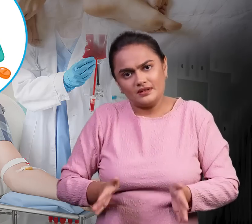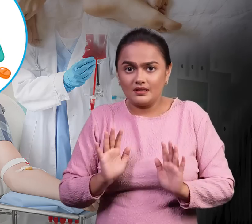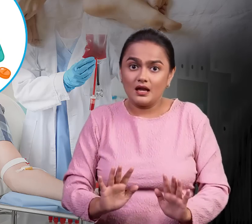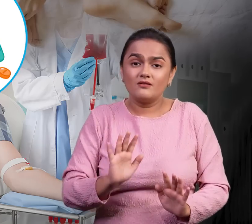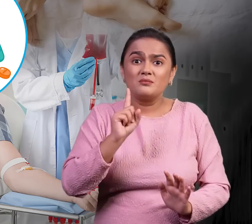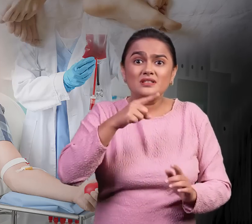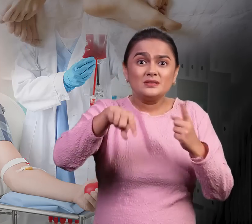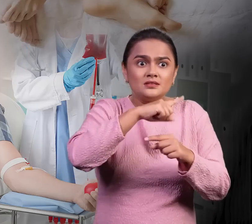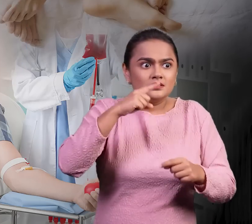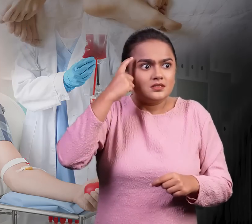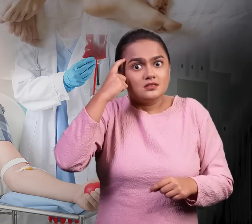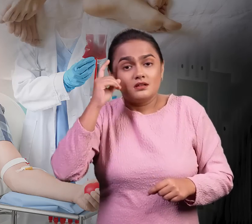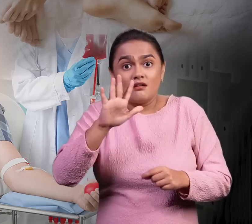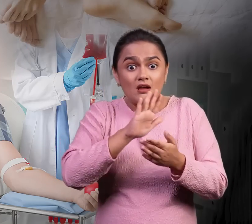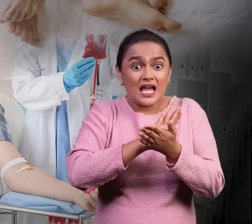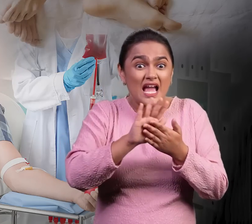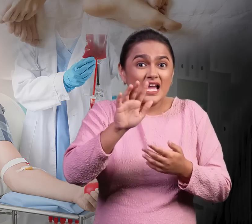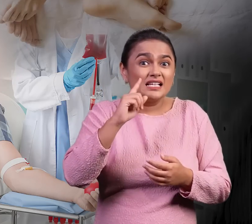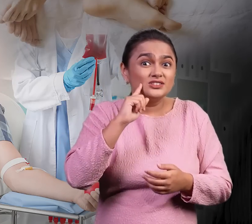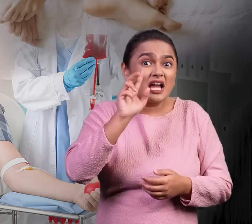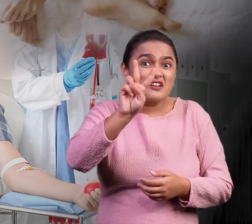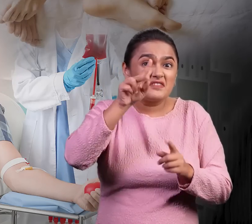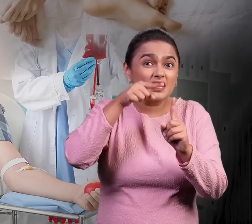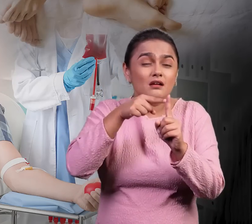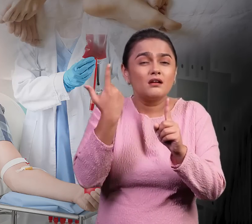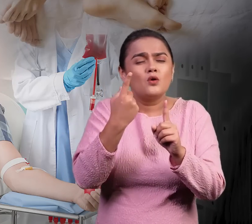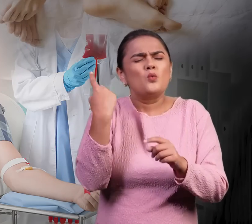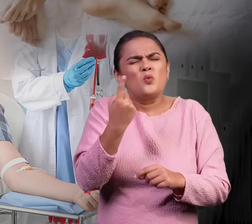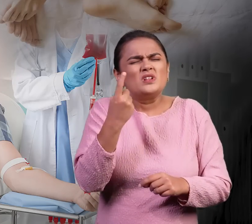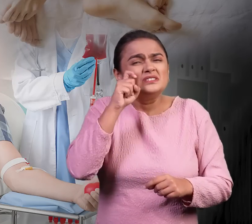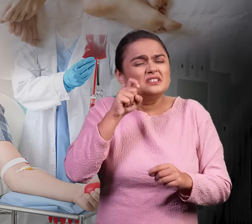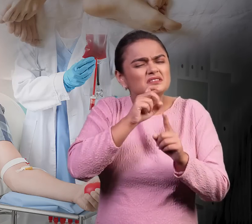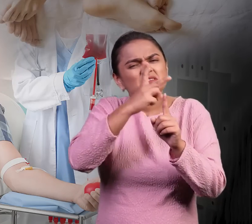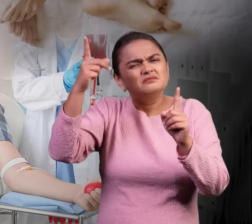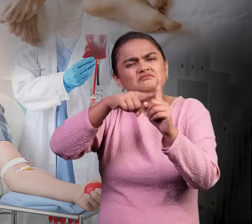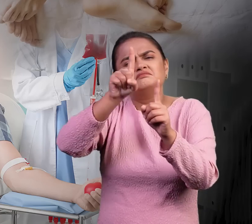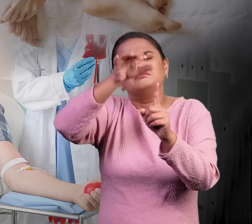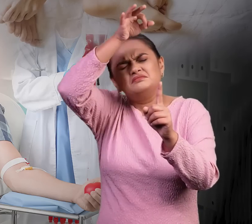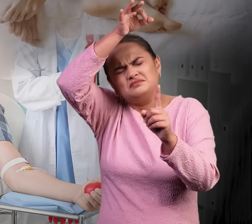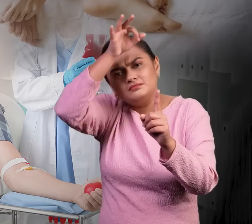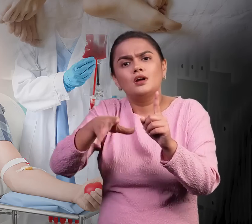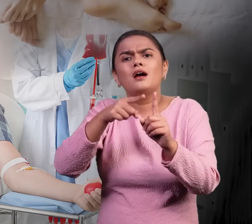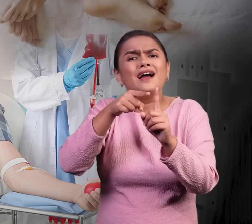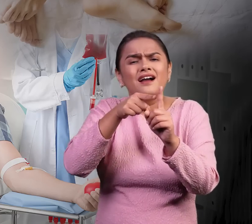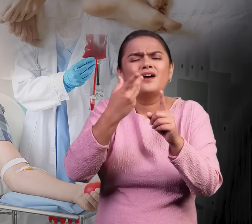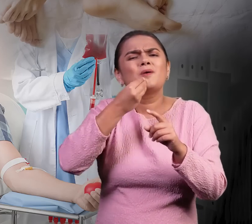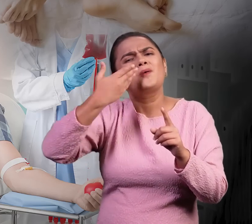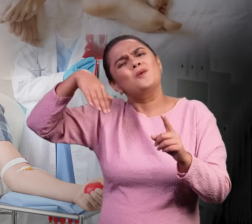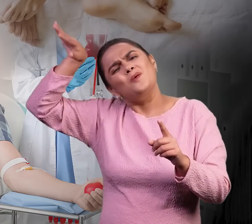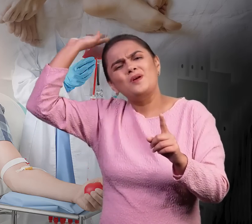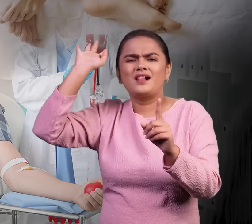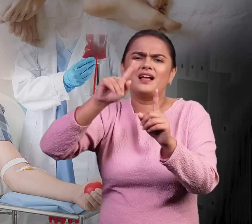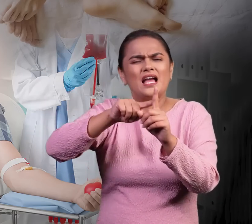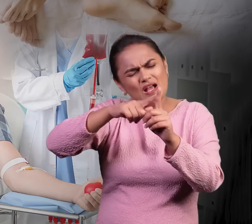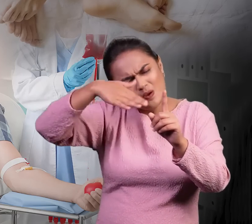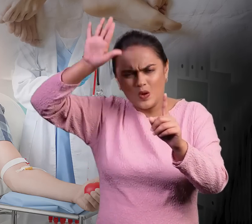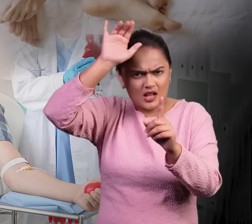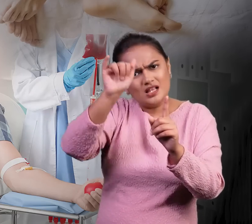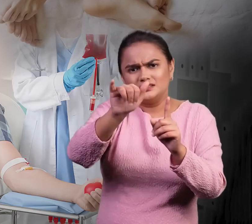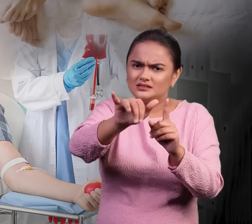But the belief that HIV is transmitted only through sexual contact is outdated.